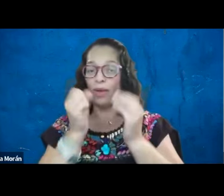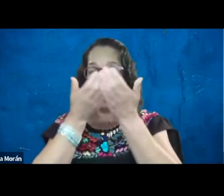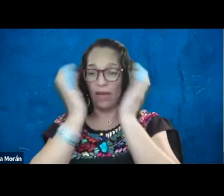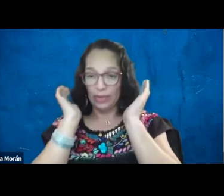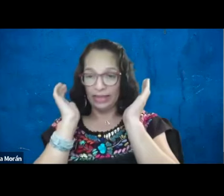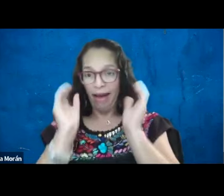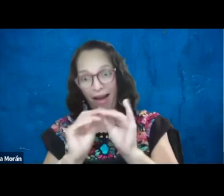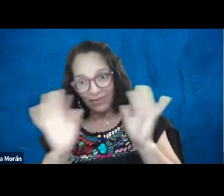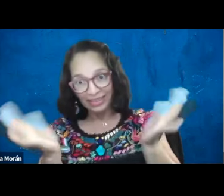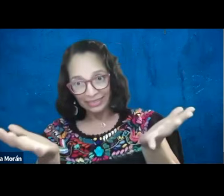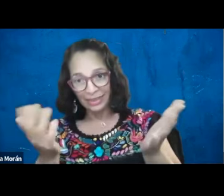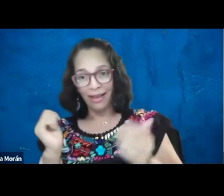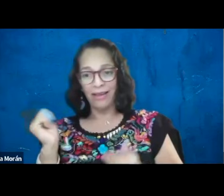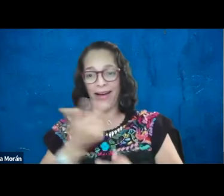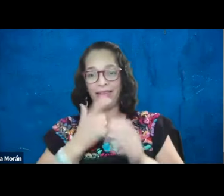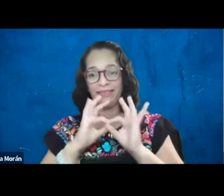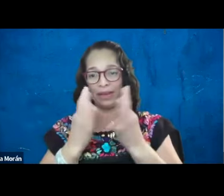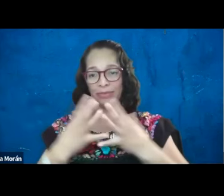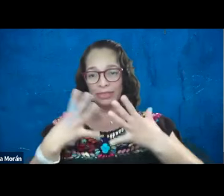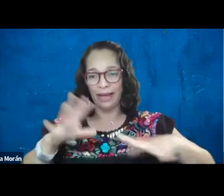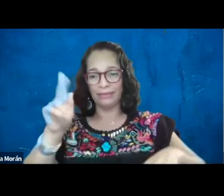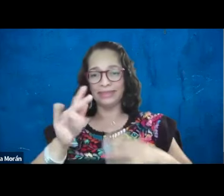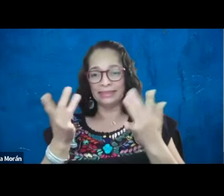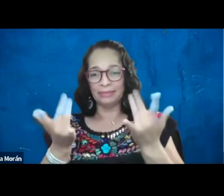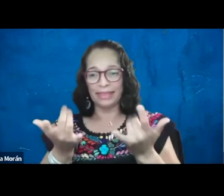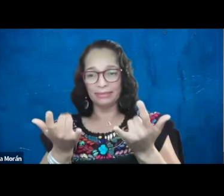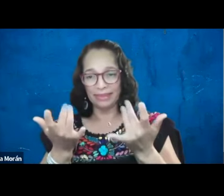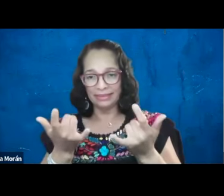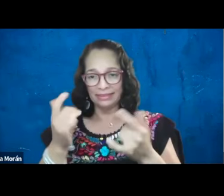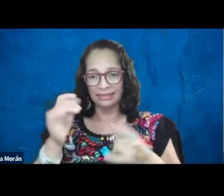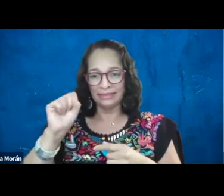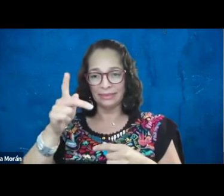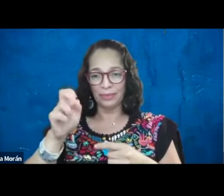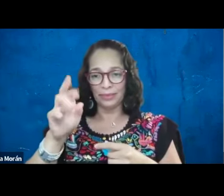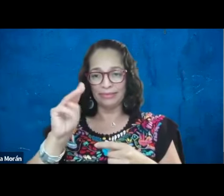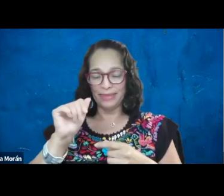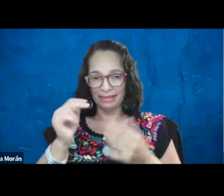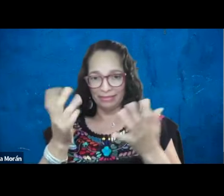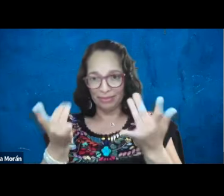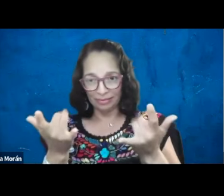a funny story behind it. This was on Halloween, obviously. My whole family was dressed up as Spider-Man.